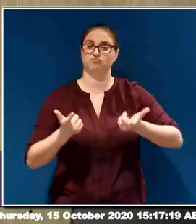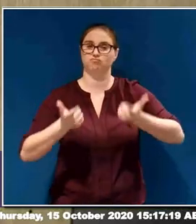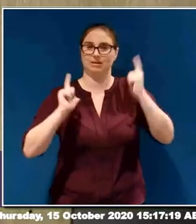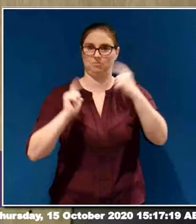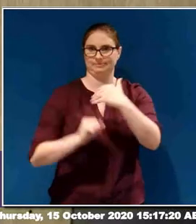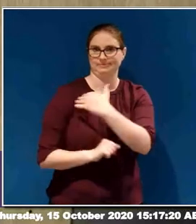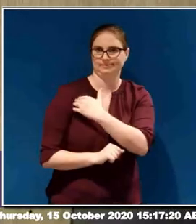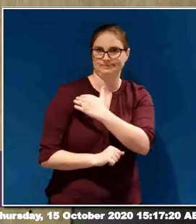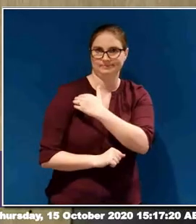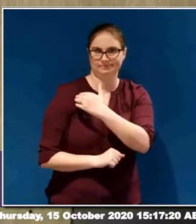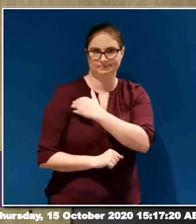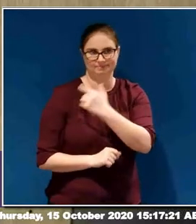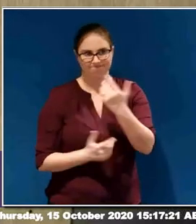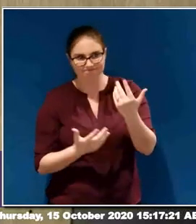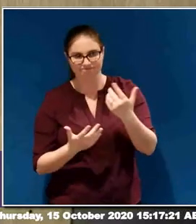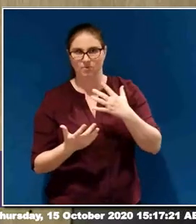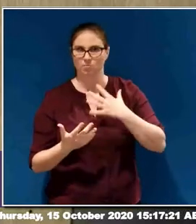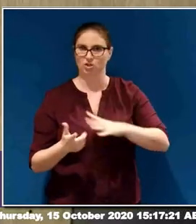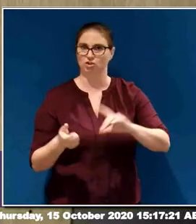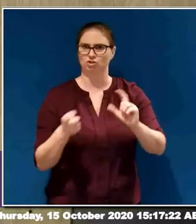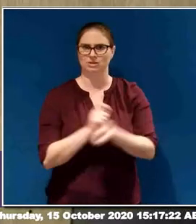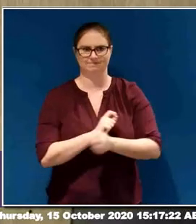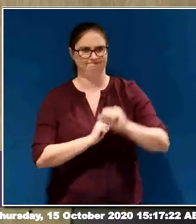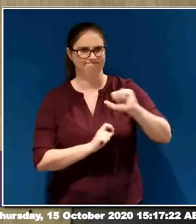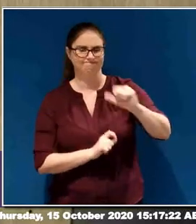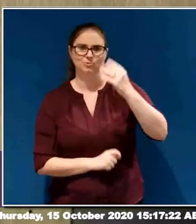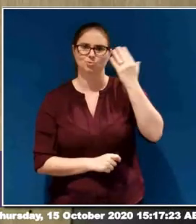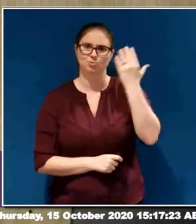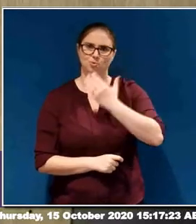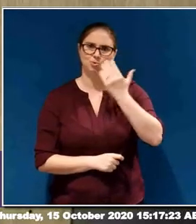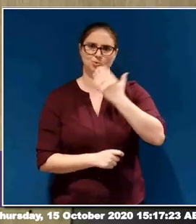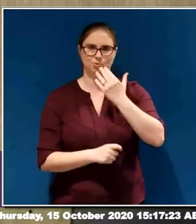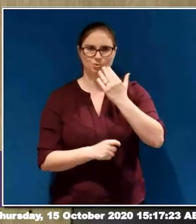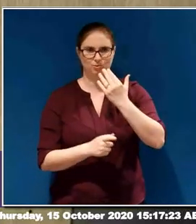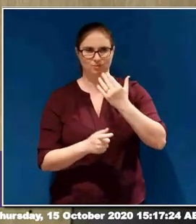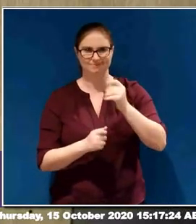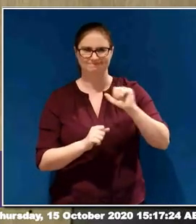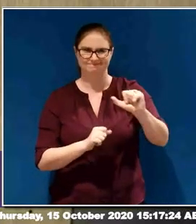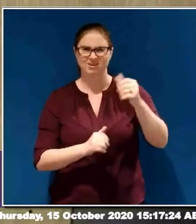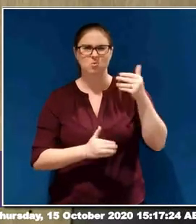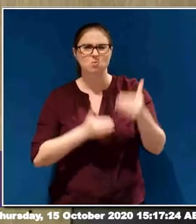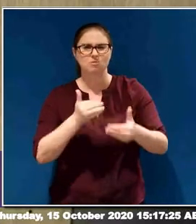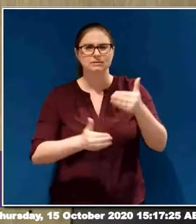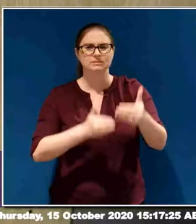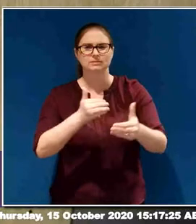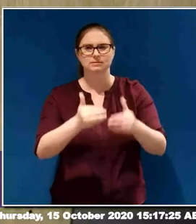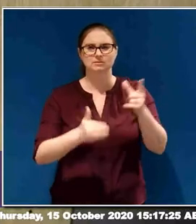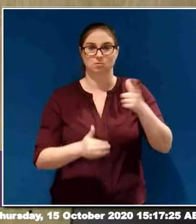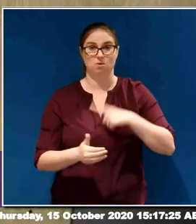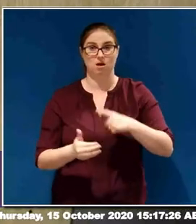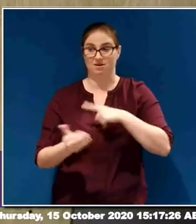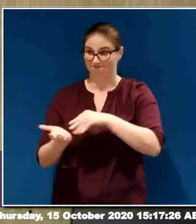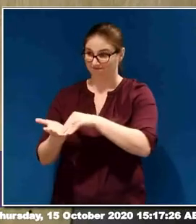it was the exclusion of a 15-year-old Indigenous boy in her school, and the